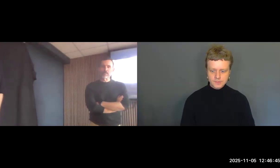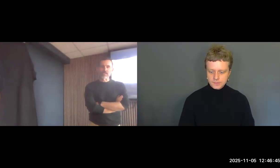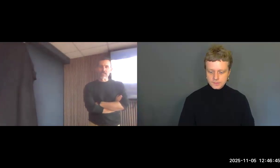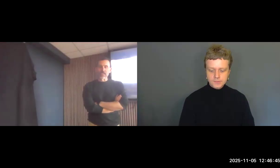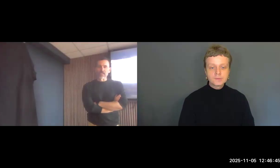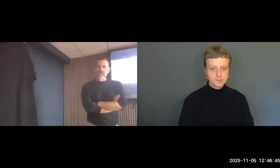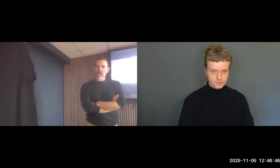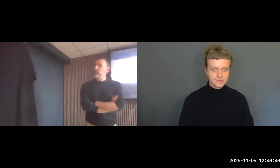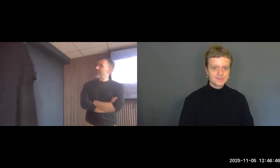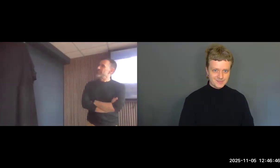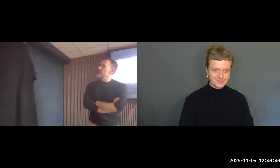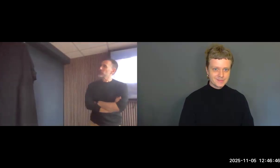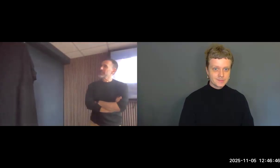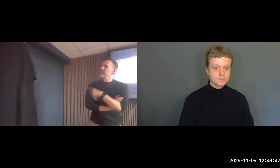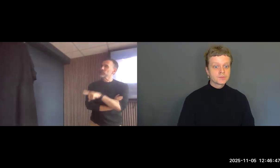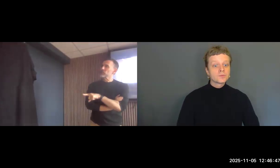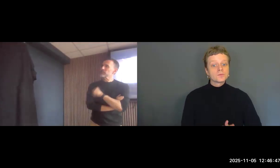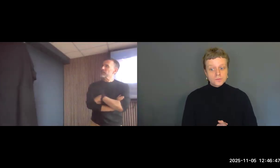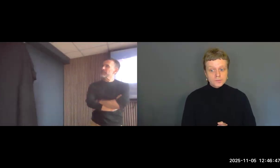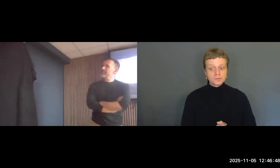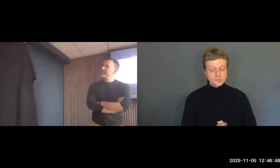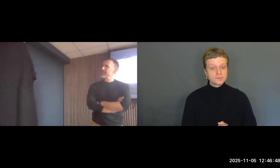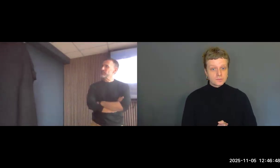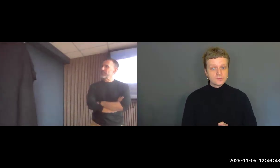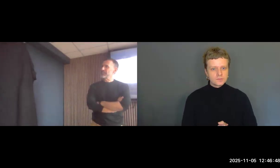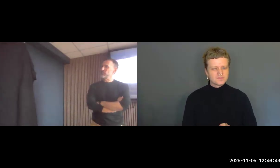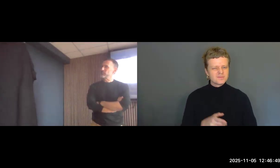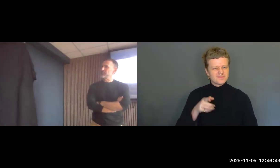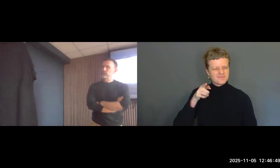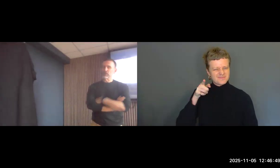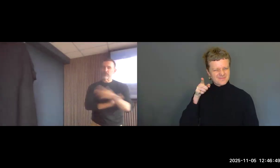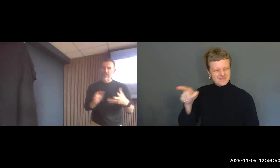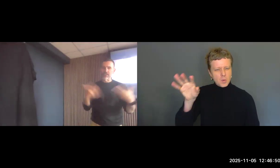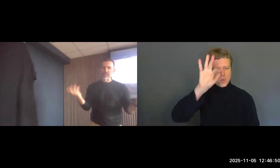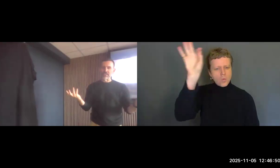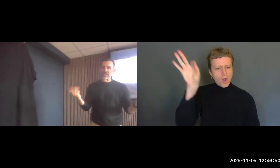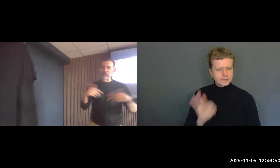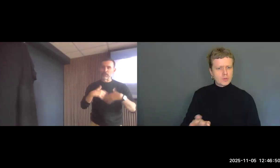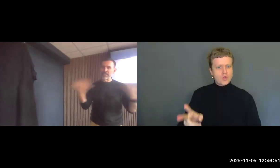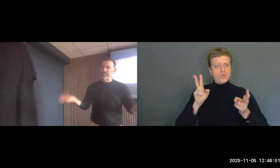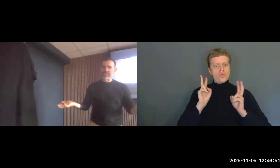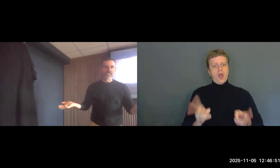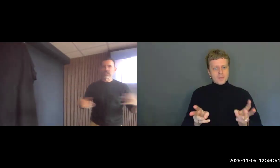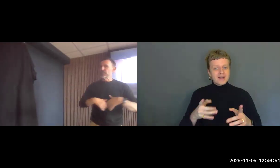I'm gonna speak. Okay, so yeah, your question about regular sound change, for example, the fact that in many